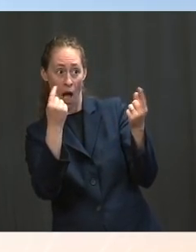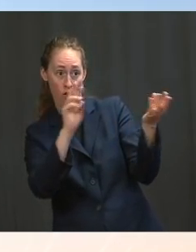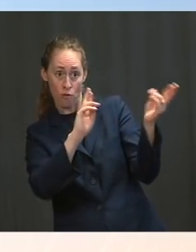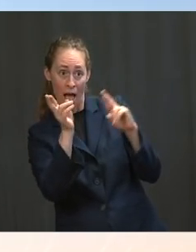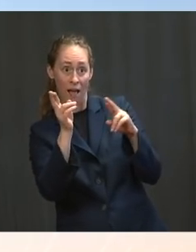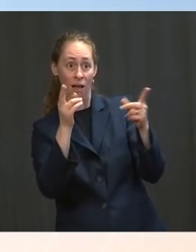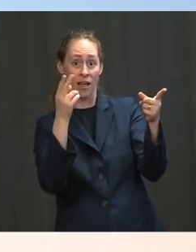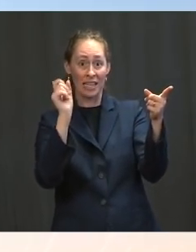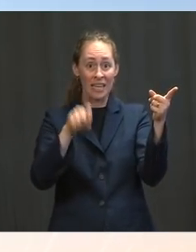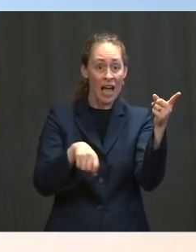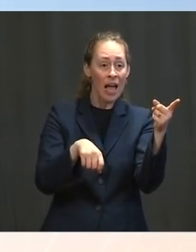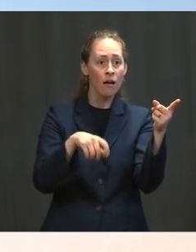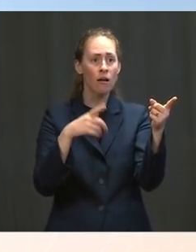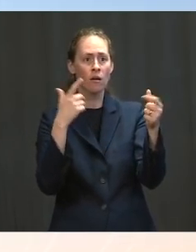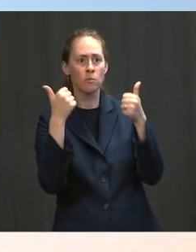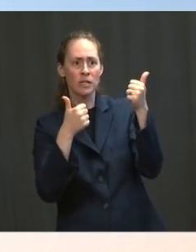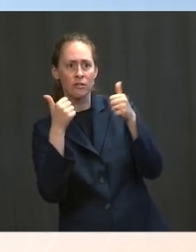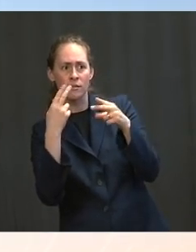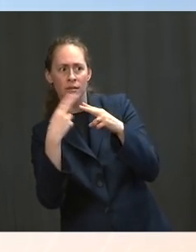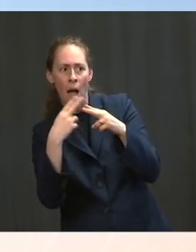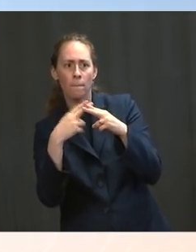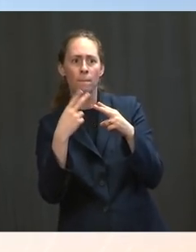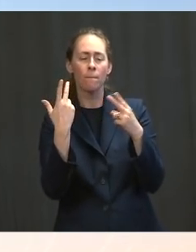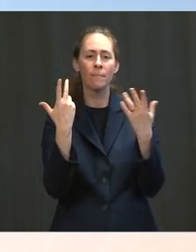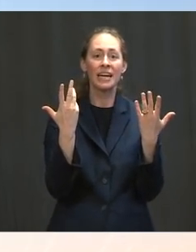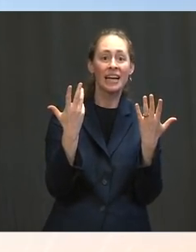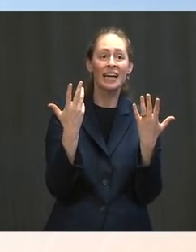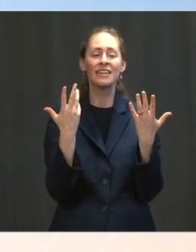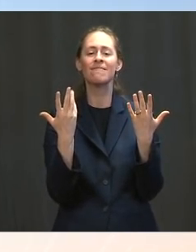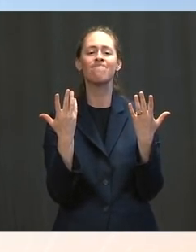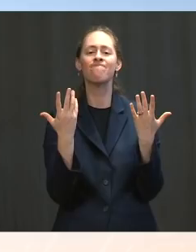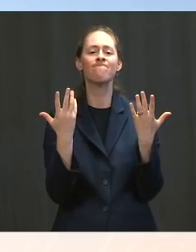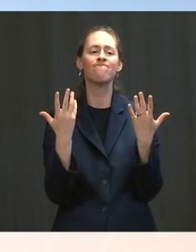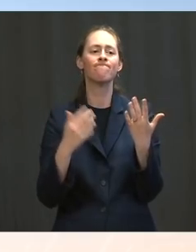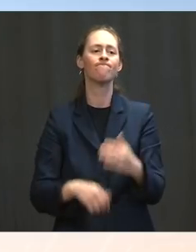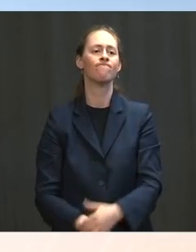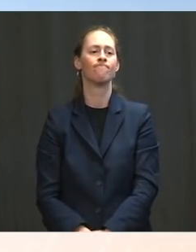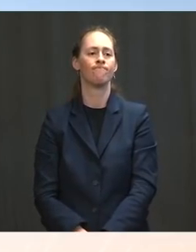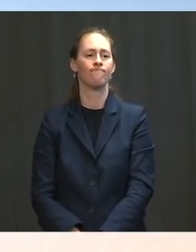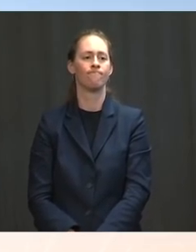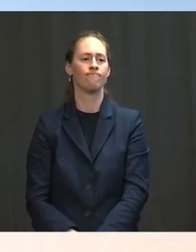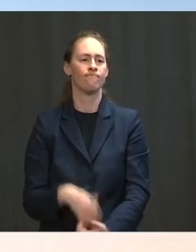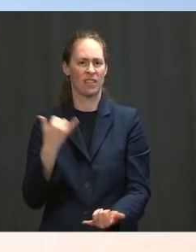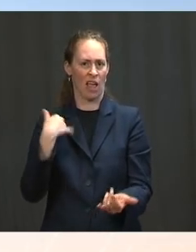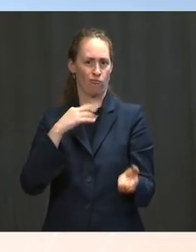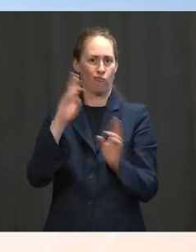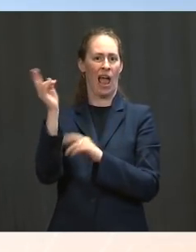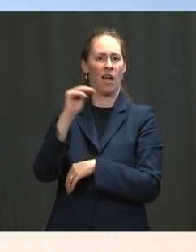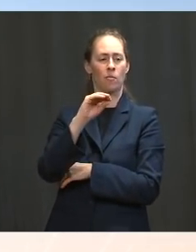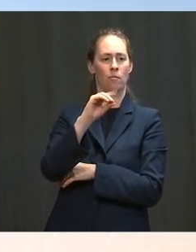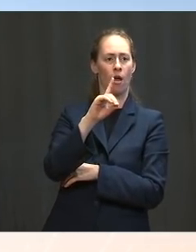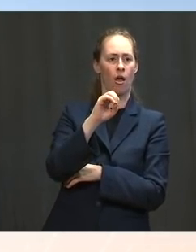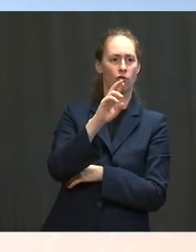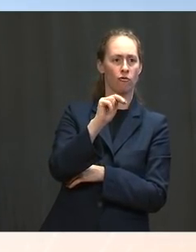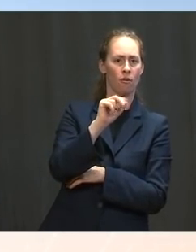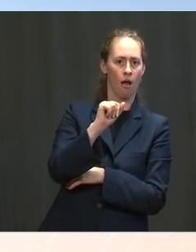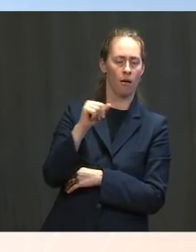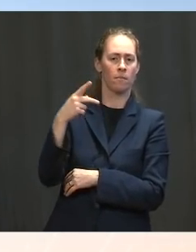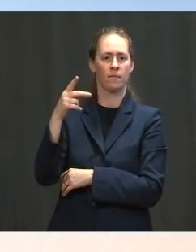As you know, we had a larger percentage of Moderna and Pfizer vaccines, so hence there are Moderna and Pfizer vaccines perhaps going to more countries around --